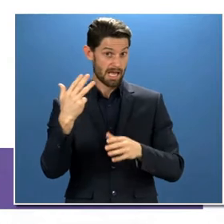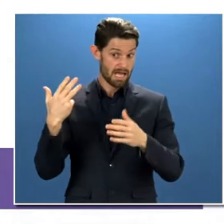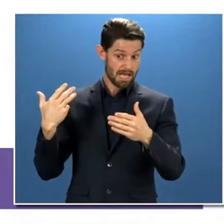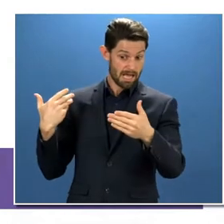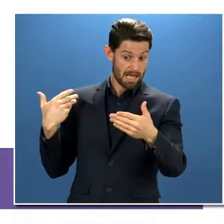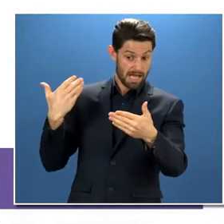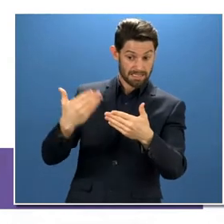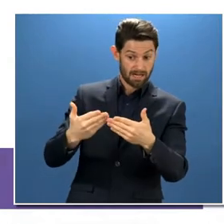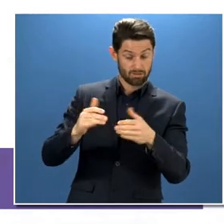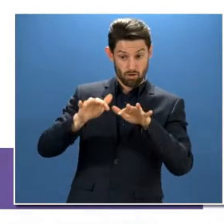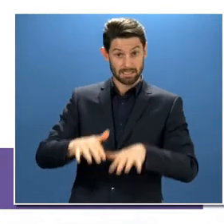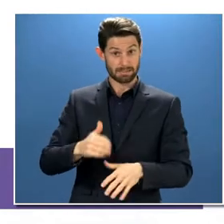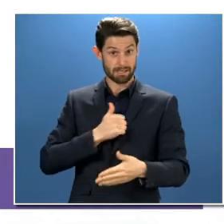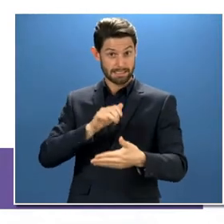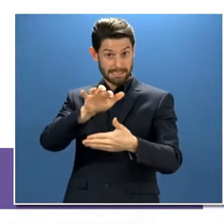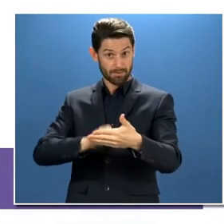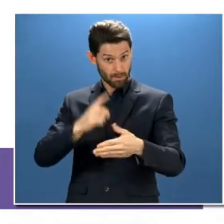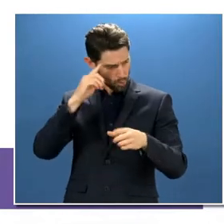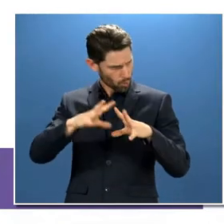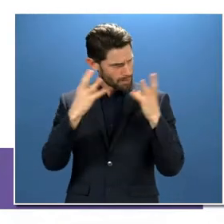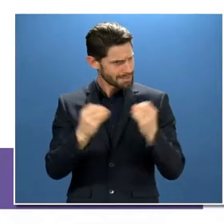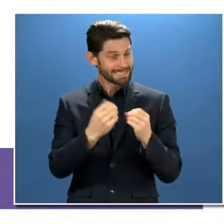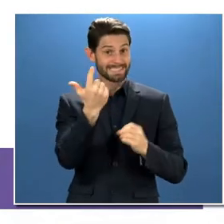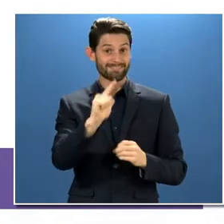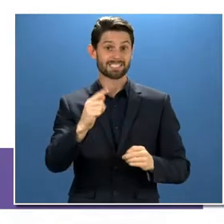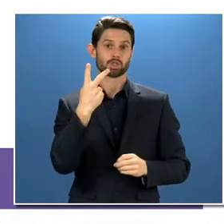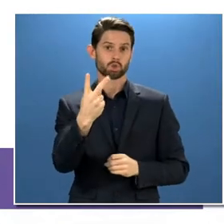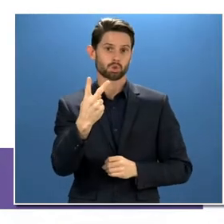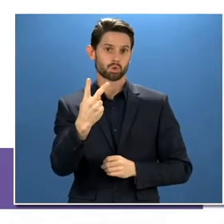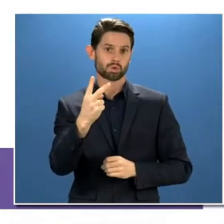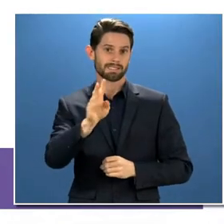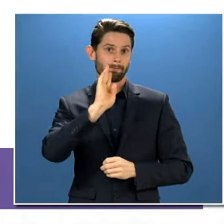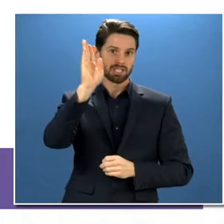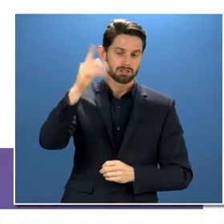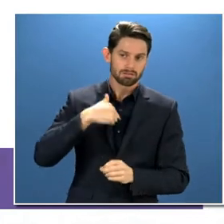writing my statement, I think I've given 72 speeches and external presentations.